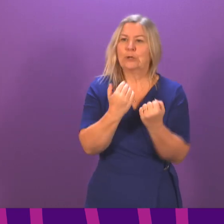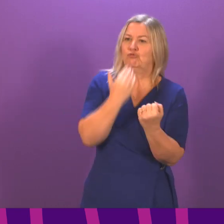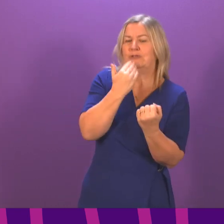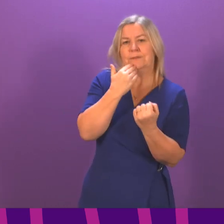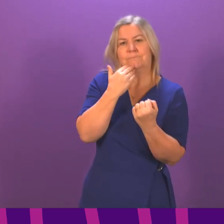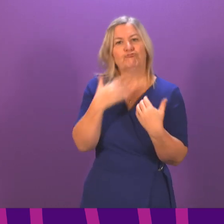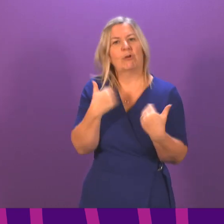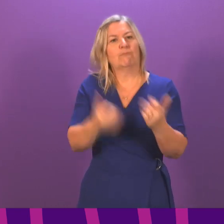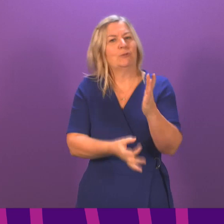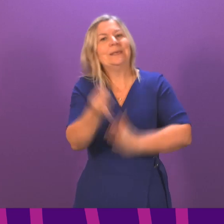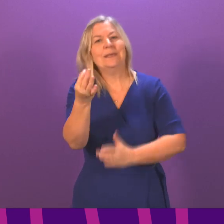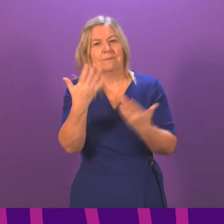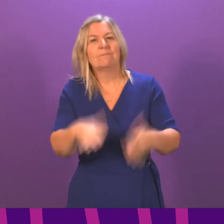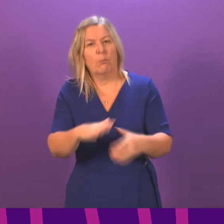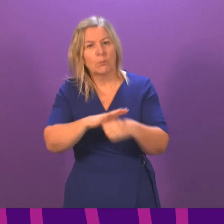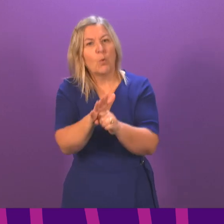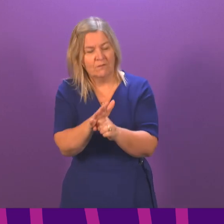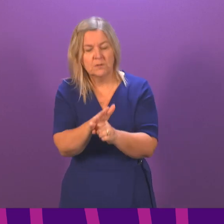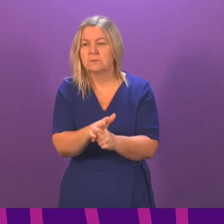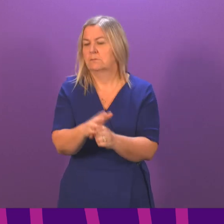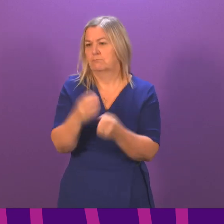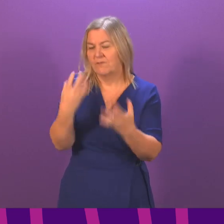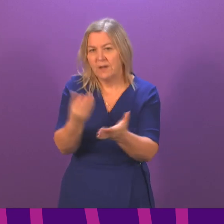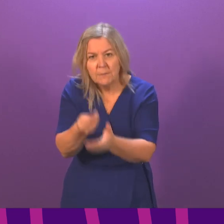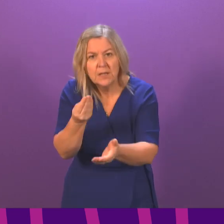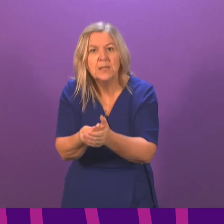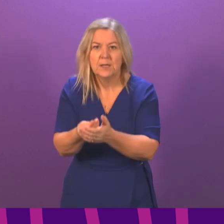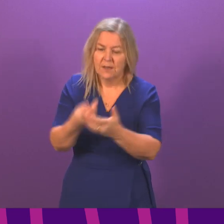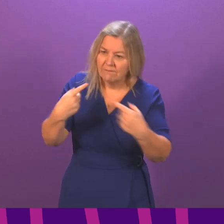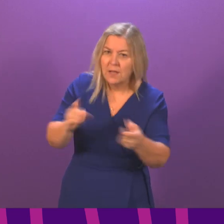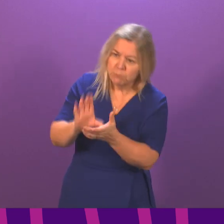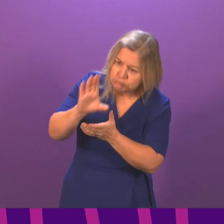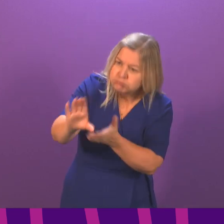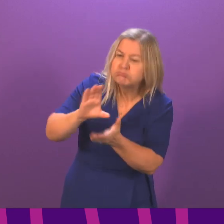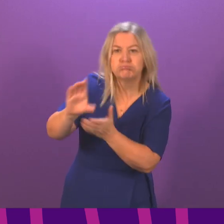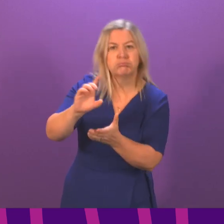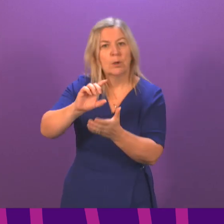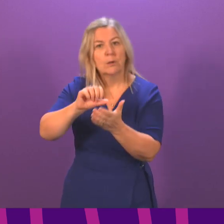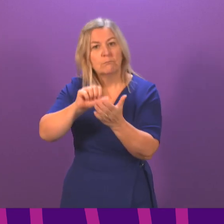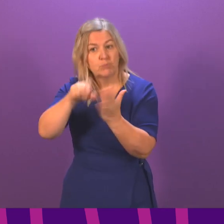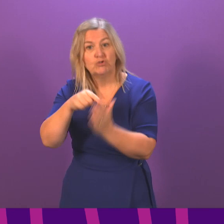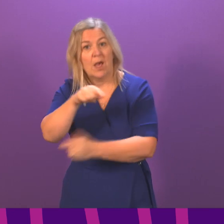too. The bank will provide finances for businesses and projects that are working towards achievement of net zero emissions.